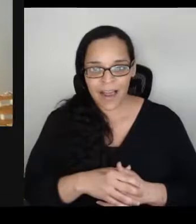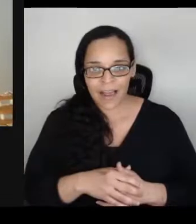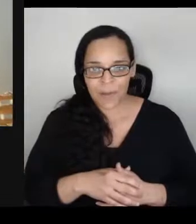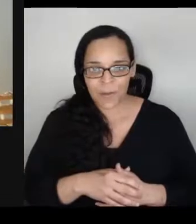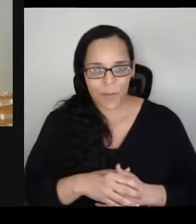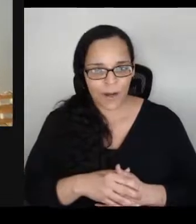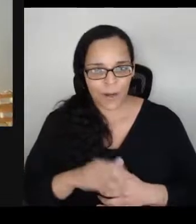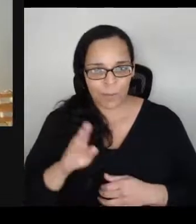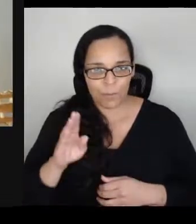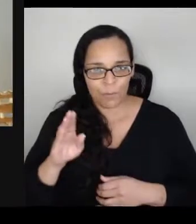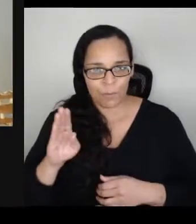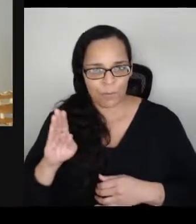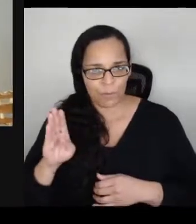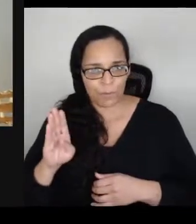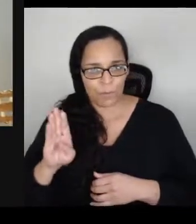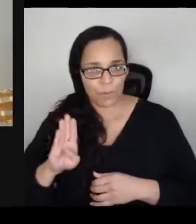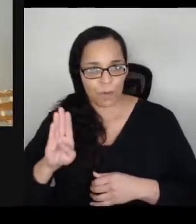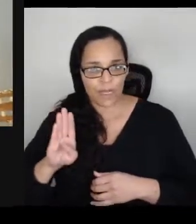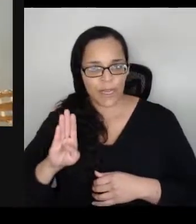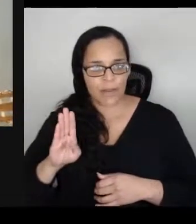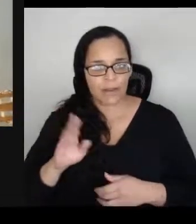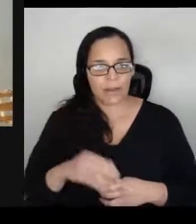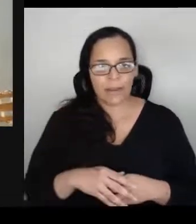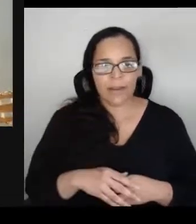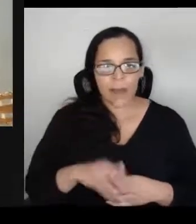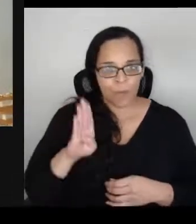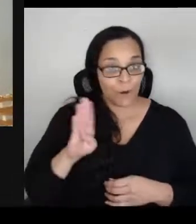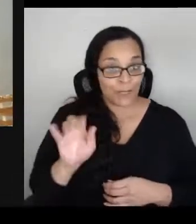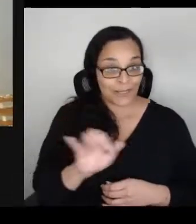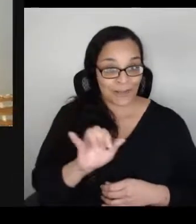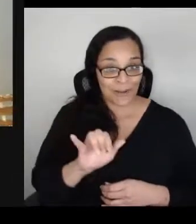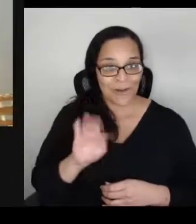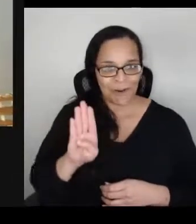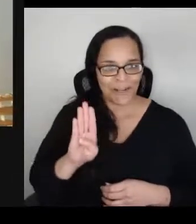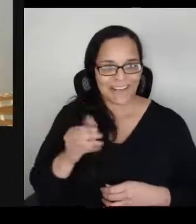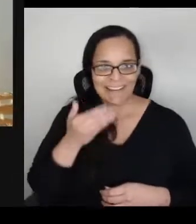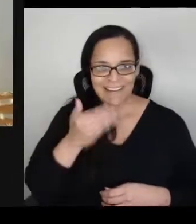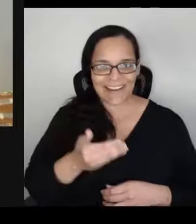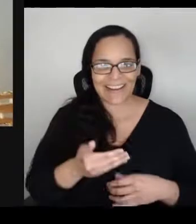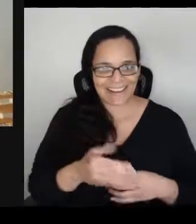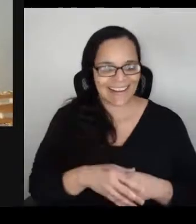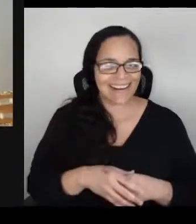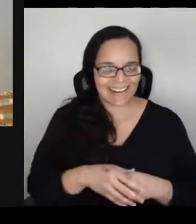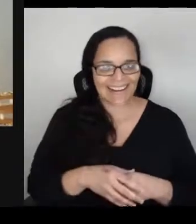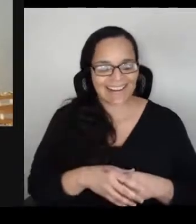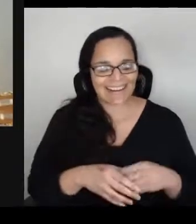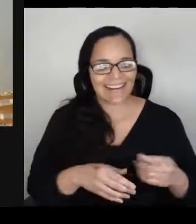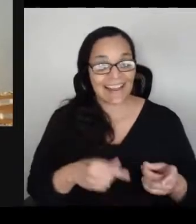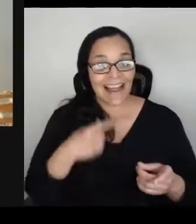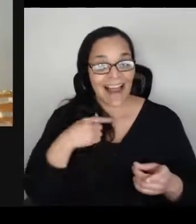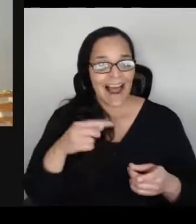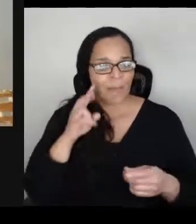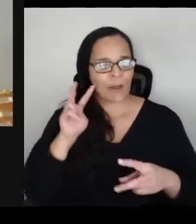Brooklyn is good, I'm in Brooklyn too. And other times I'm looking forward to us being able to have a coffee together.